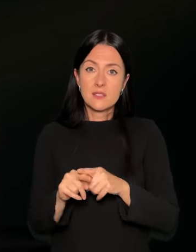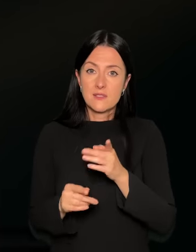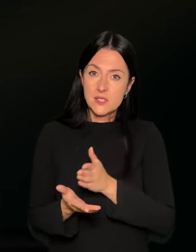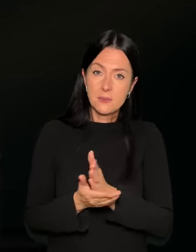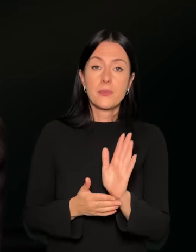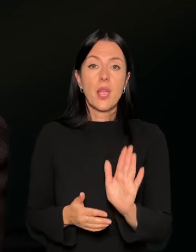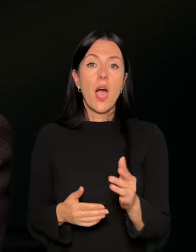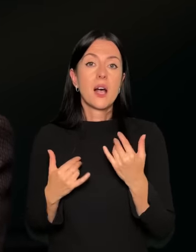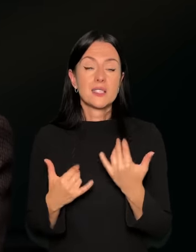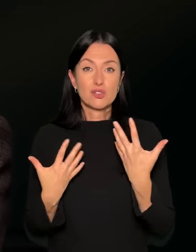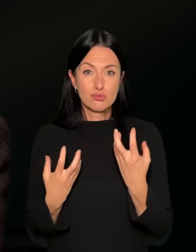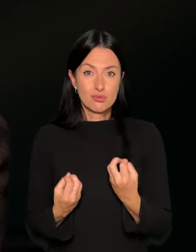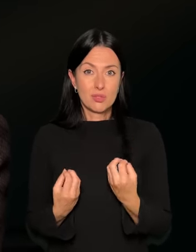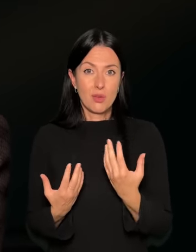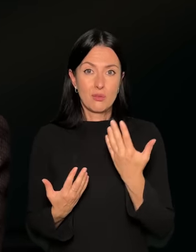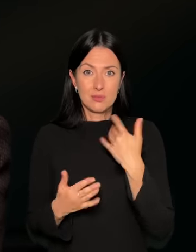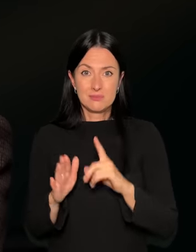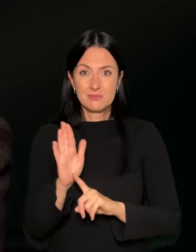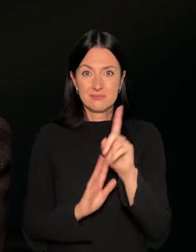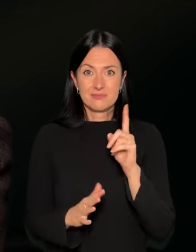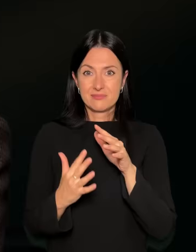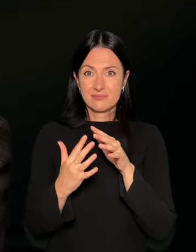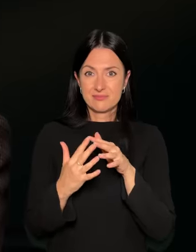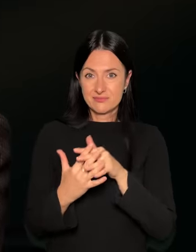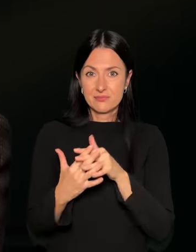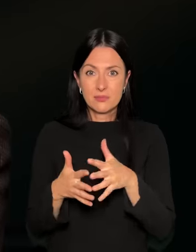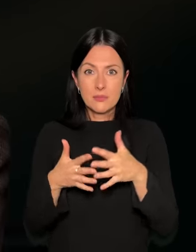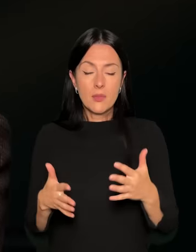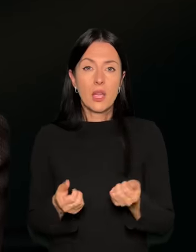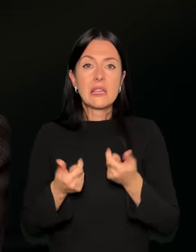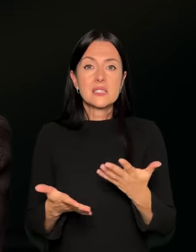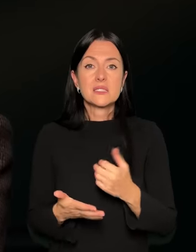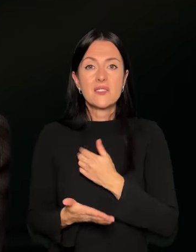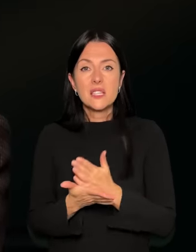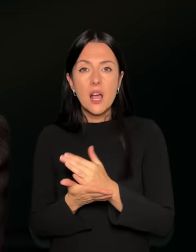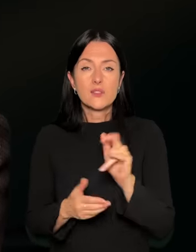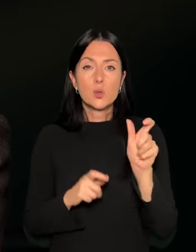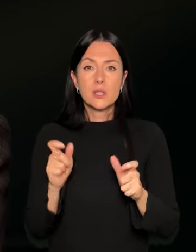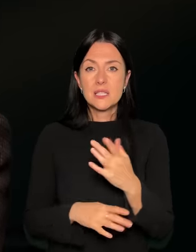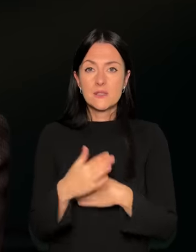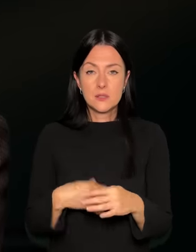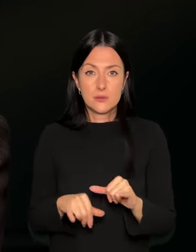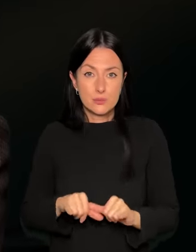And now, with the full-scale invasion, the number of veterans and people with disabilities has increased,